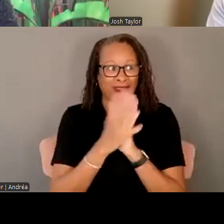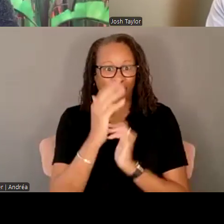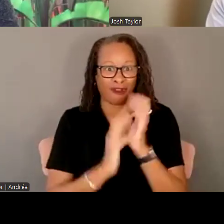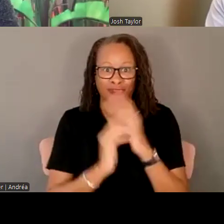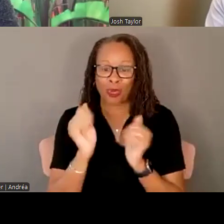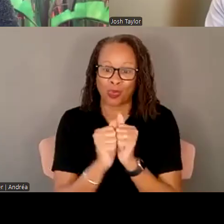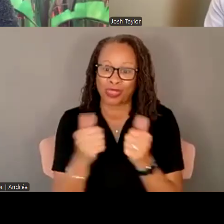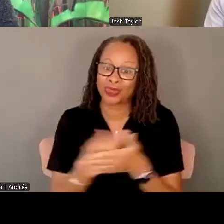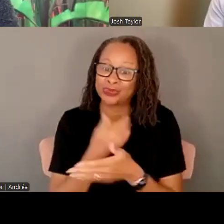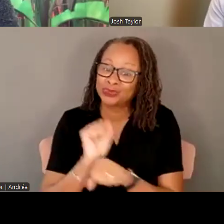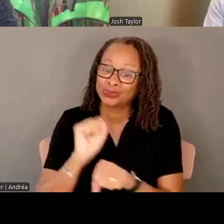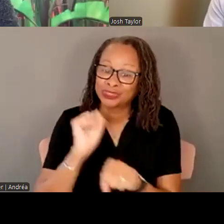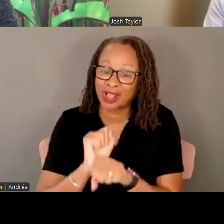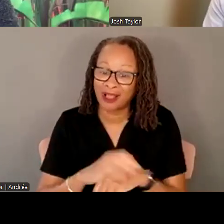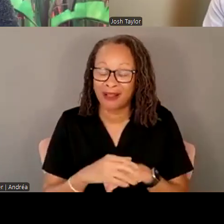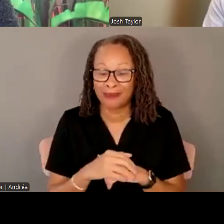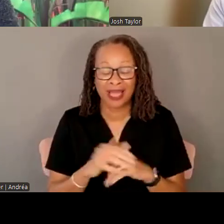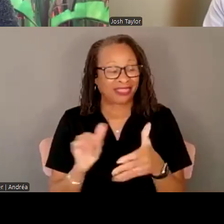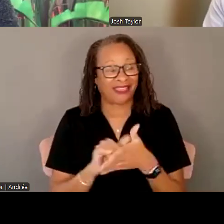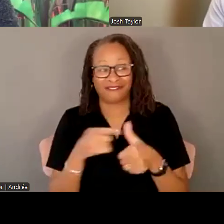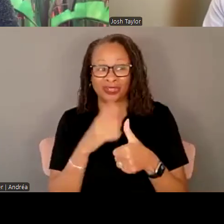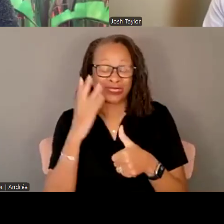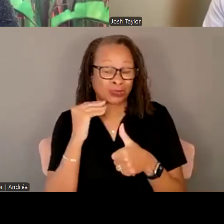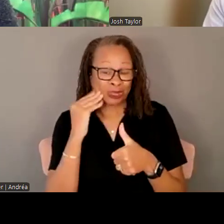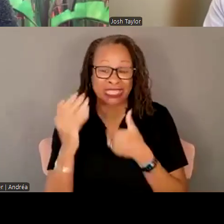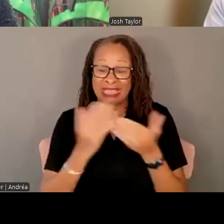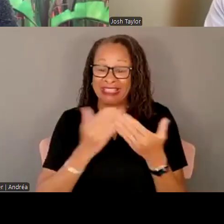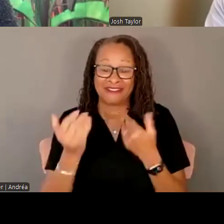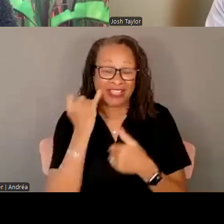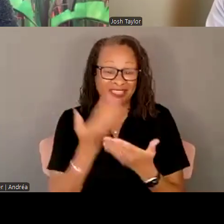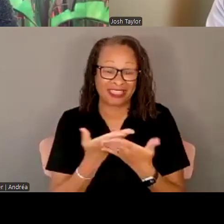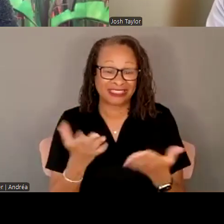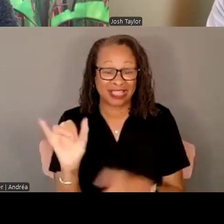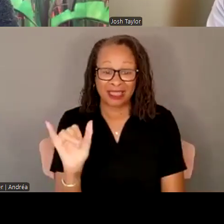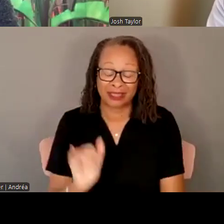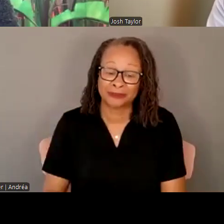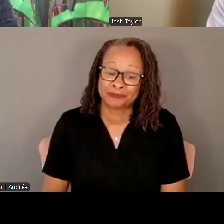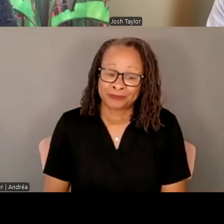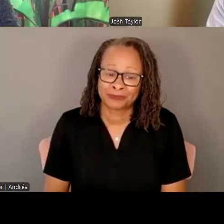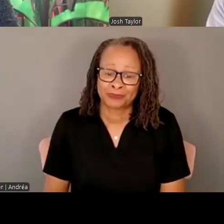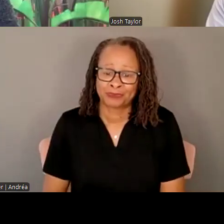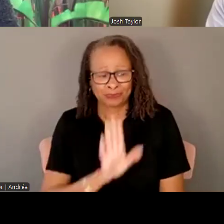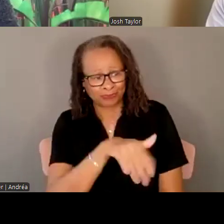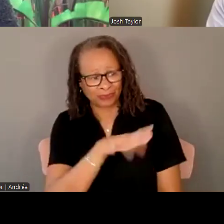to that first experience. Even things like "Hey, you're going to be put in this room